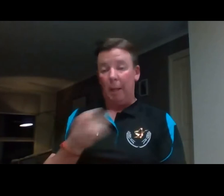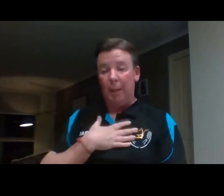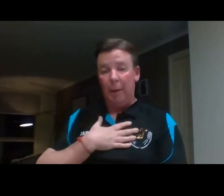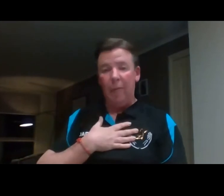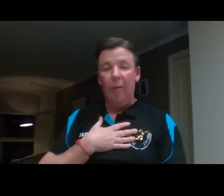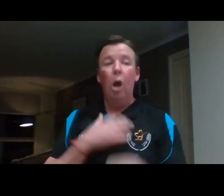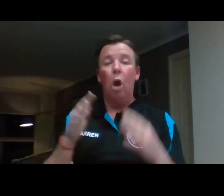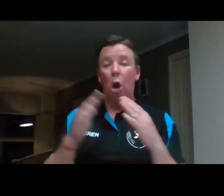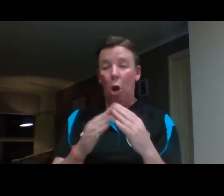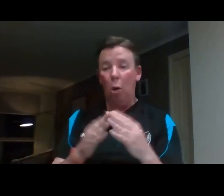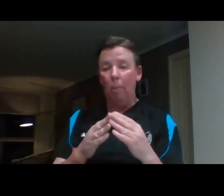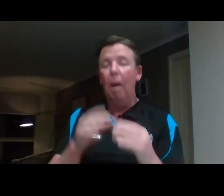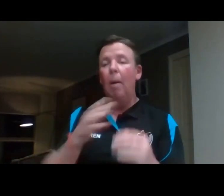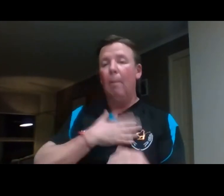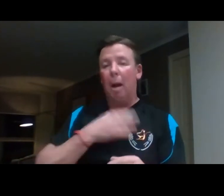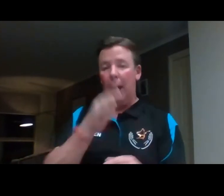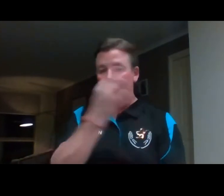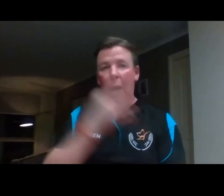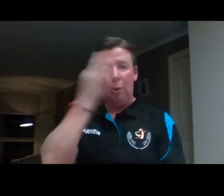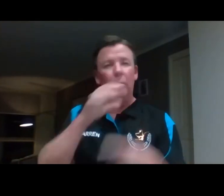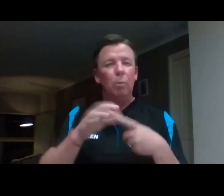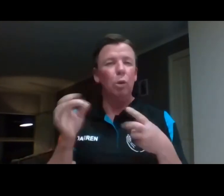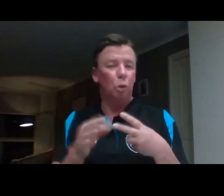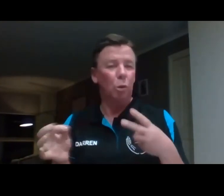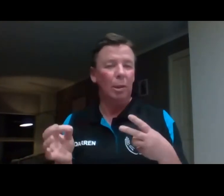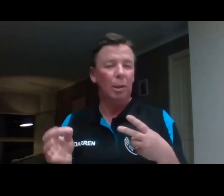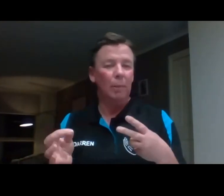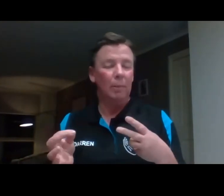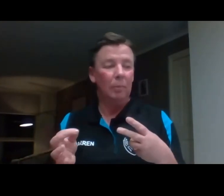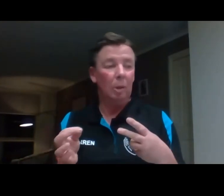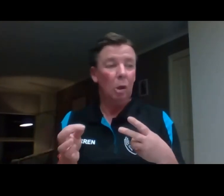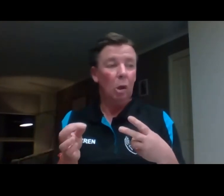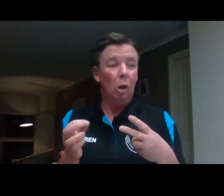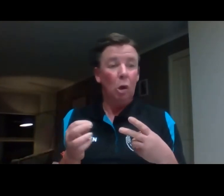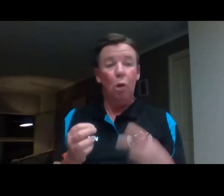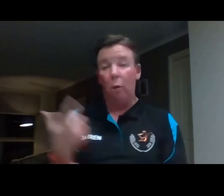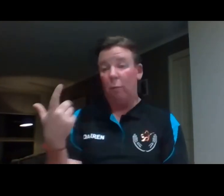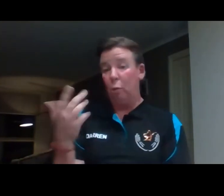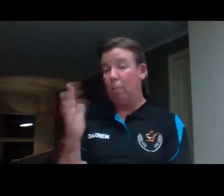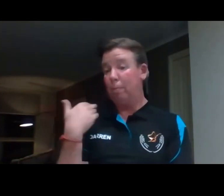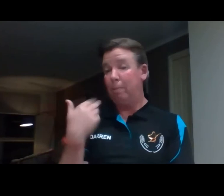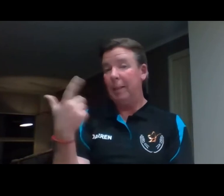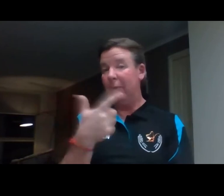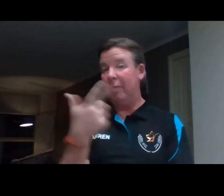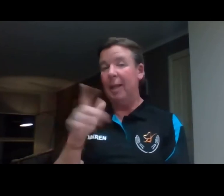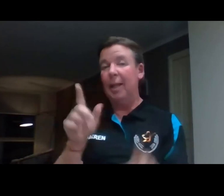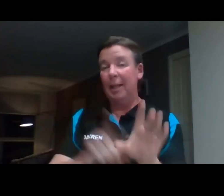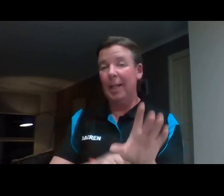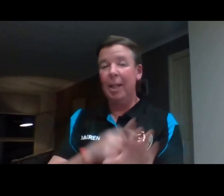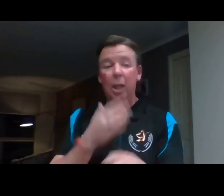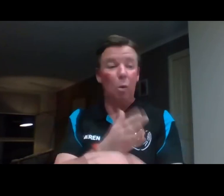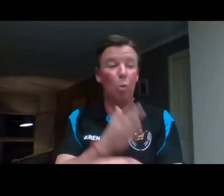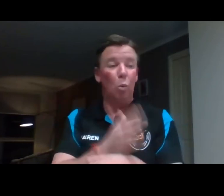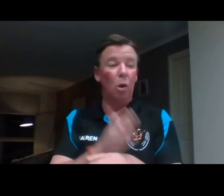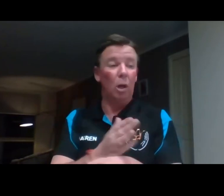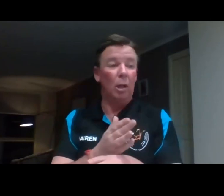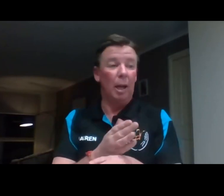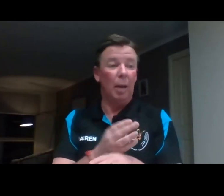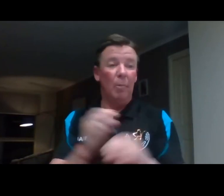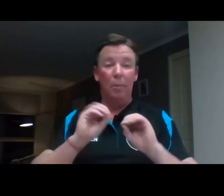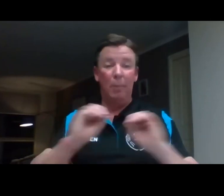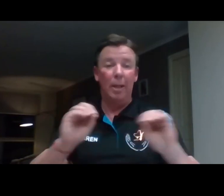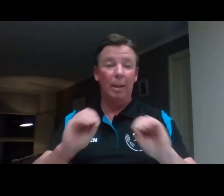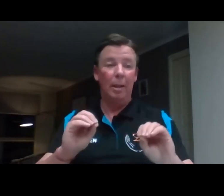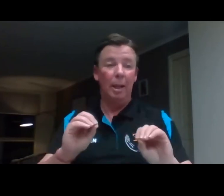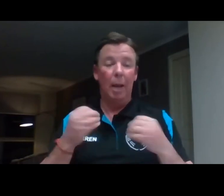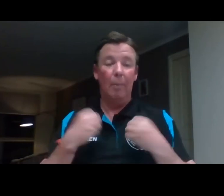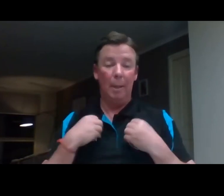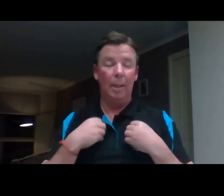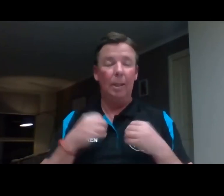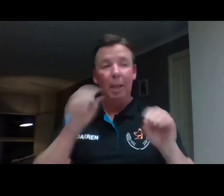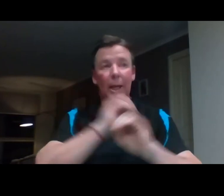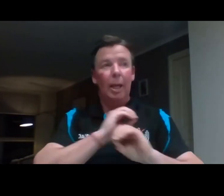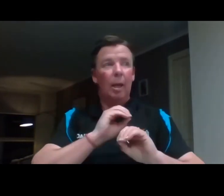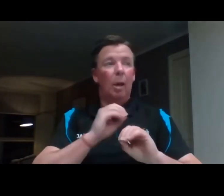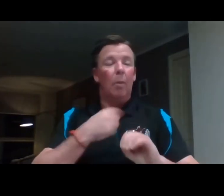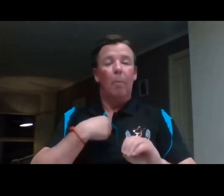I thought I'd set up a business, work for myself at home with flexible hours.